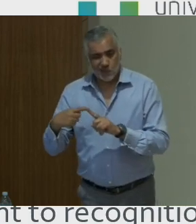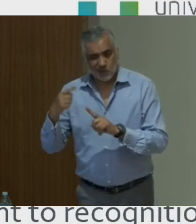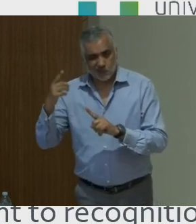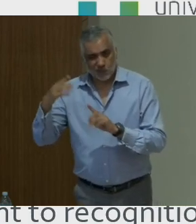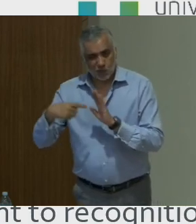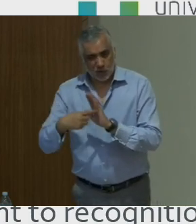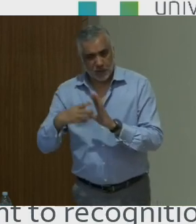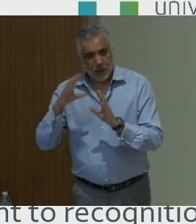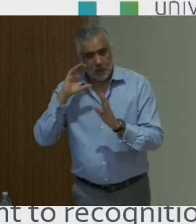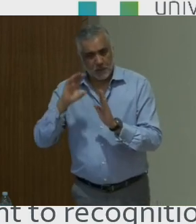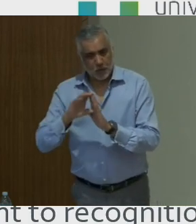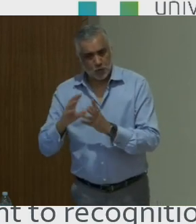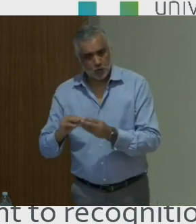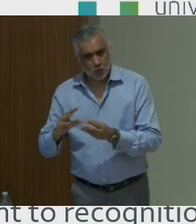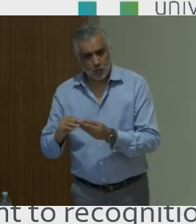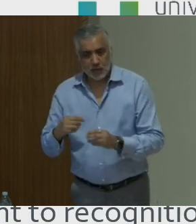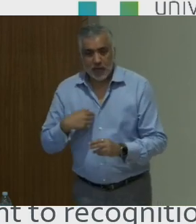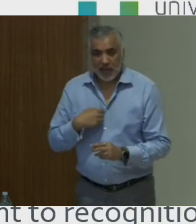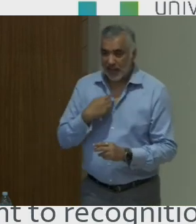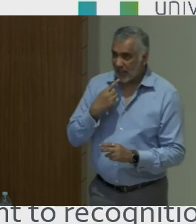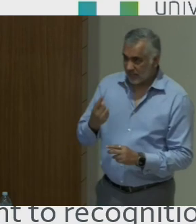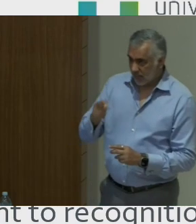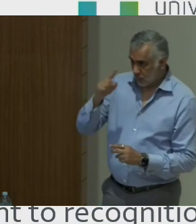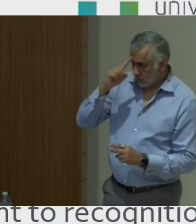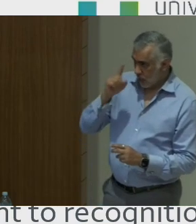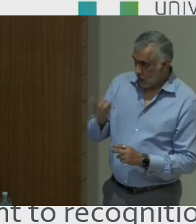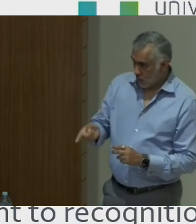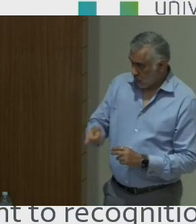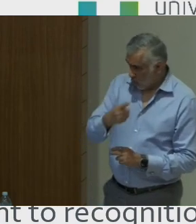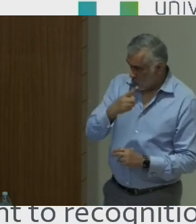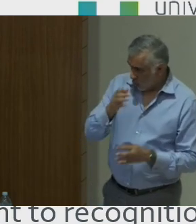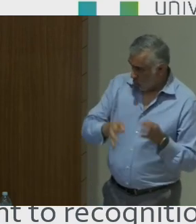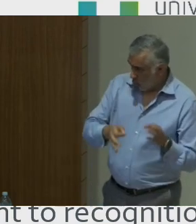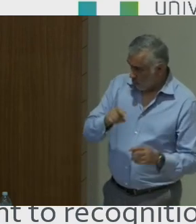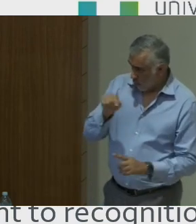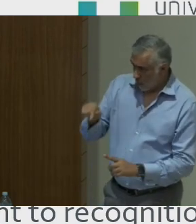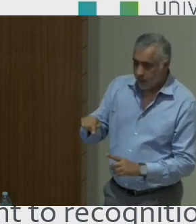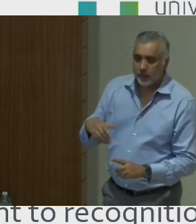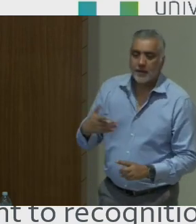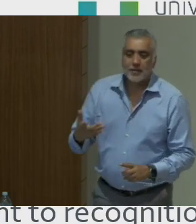and I said in Germany you couldn't go to court with this, we have to have a legal system